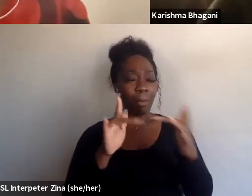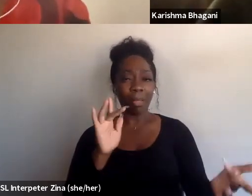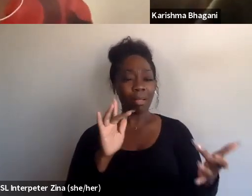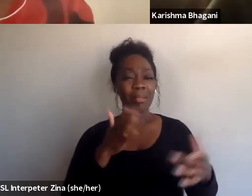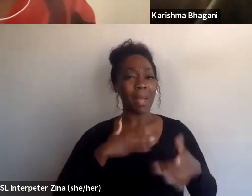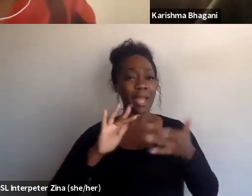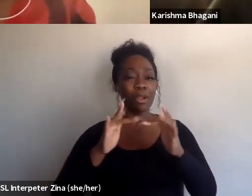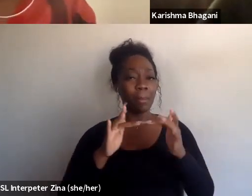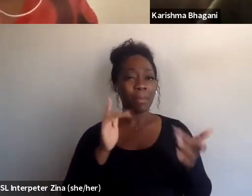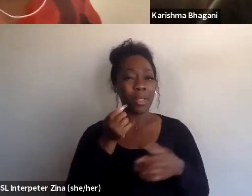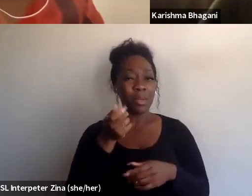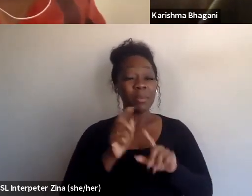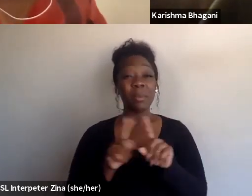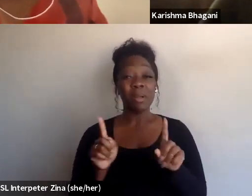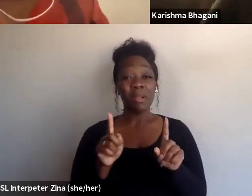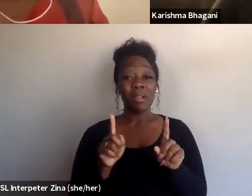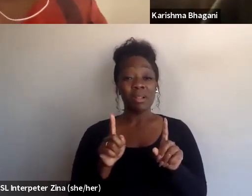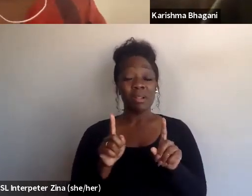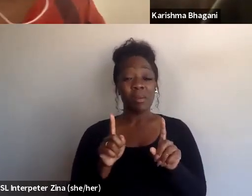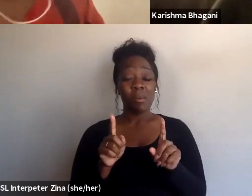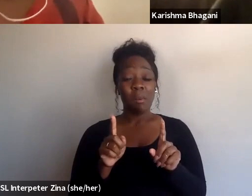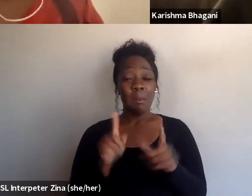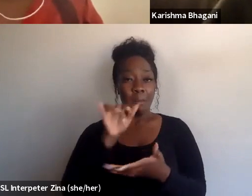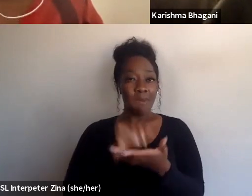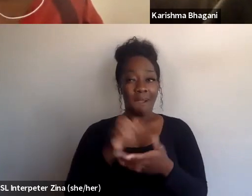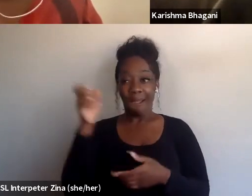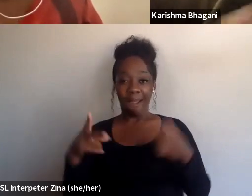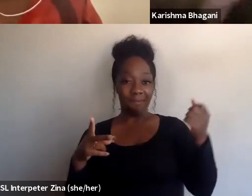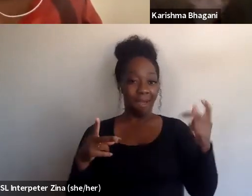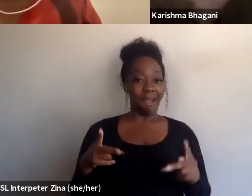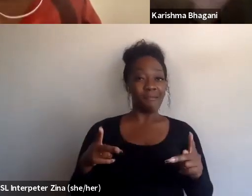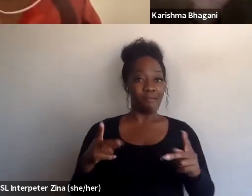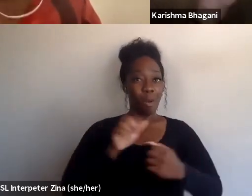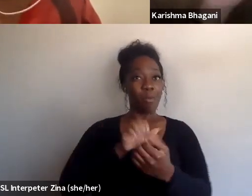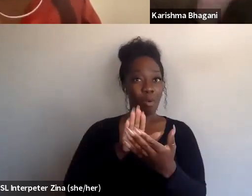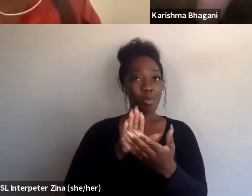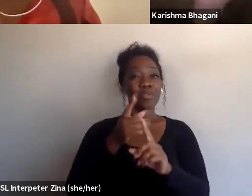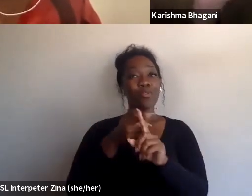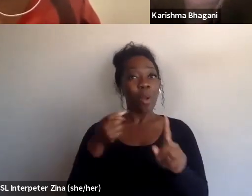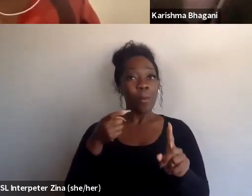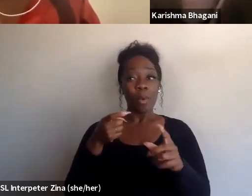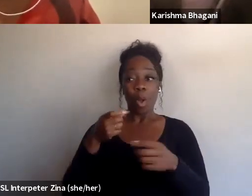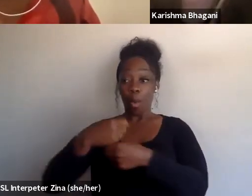but I think that hybrid form from a producing perspective and a directing perspective is going to ask